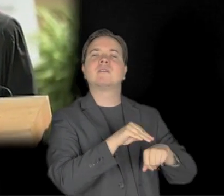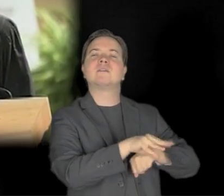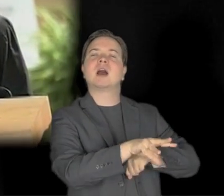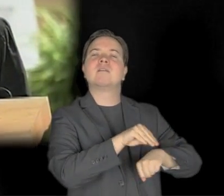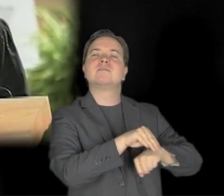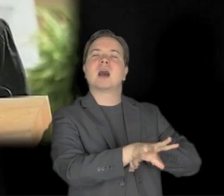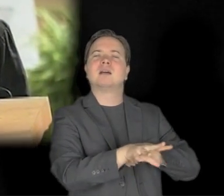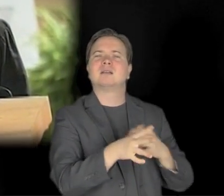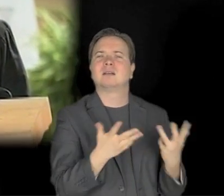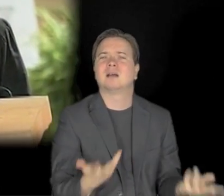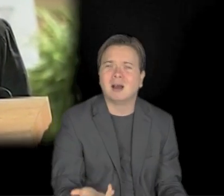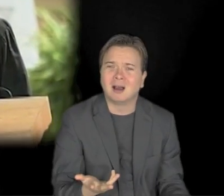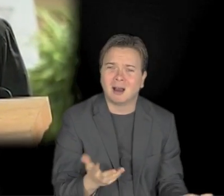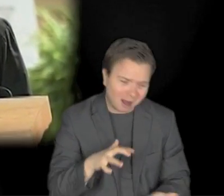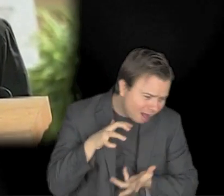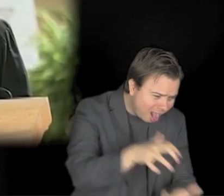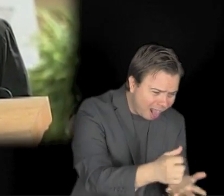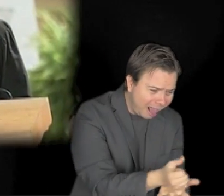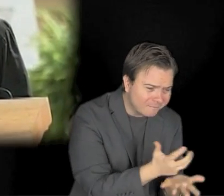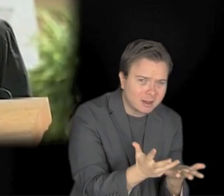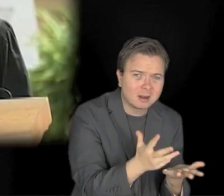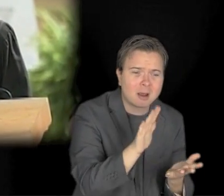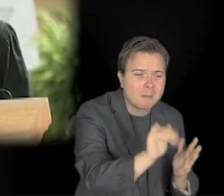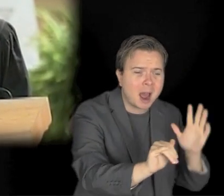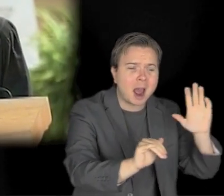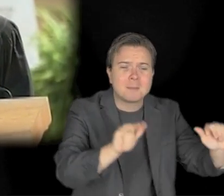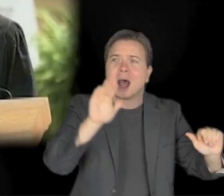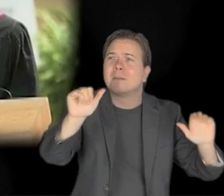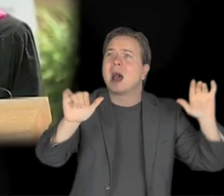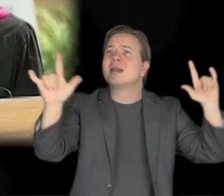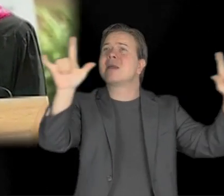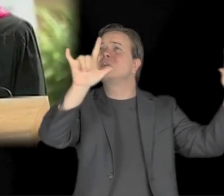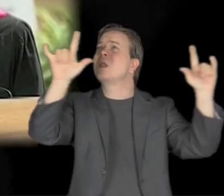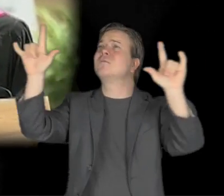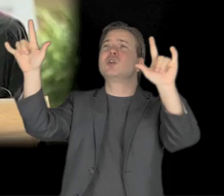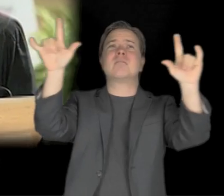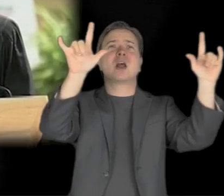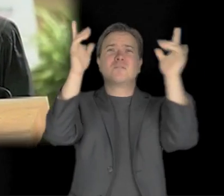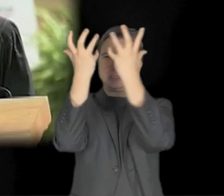for your family. It means to say your goodbyes.